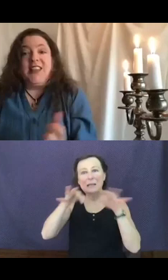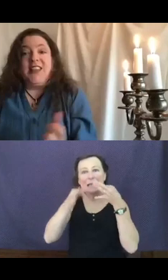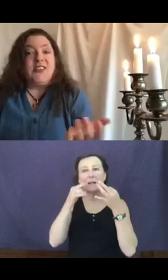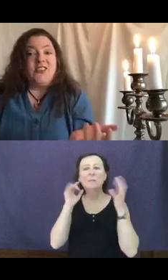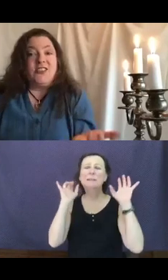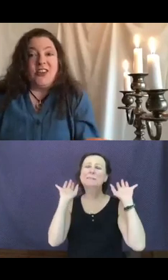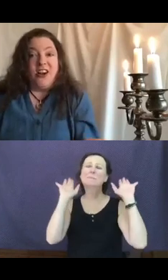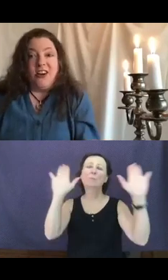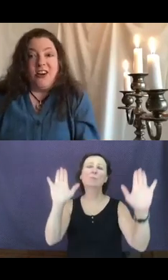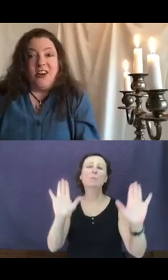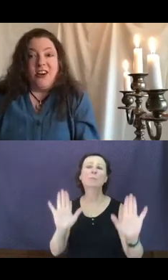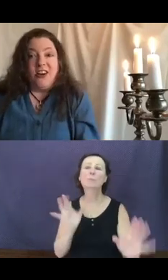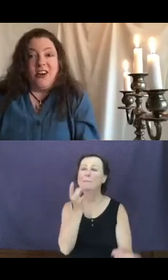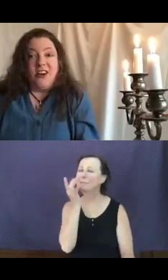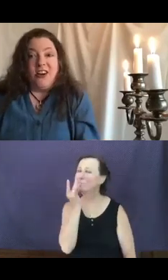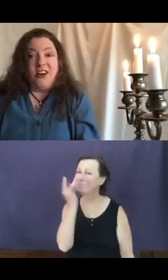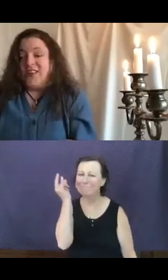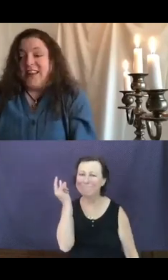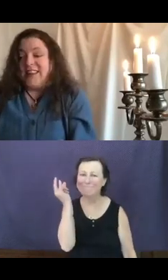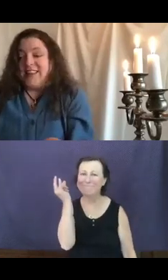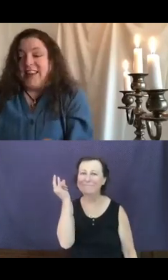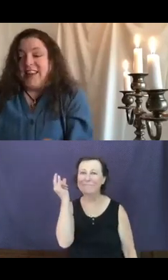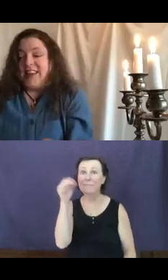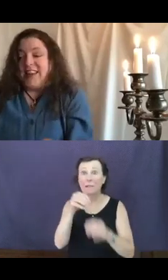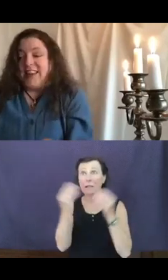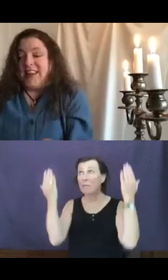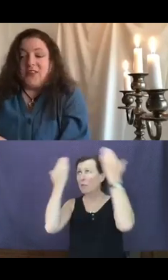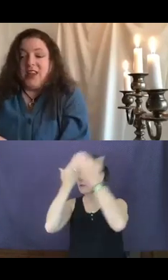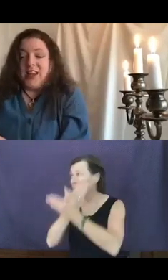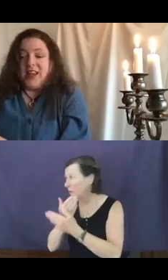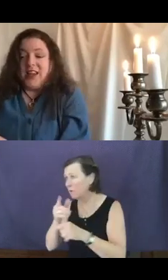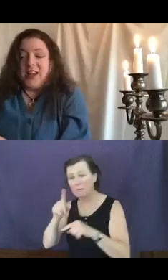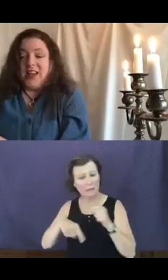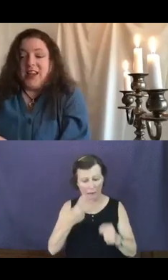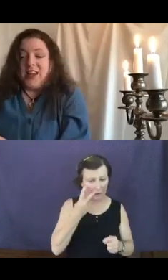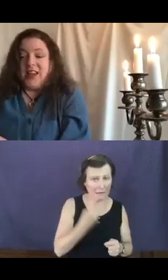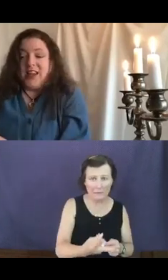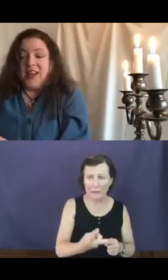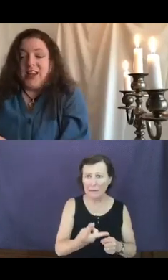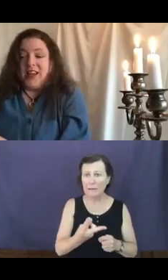In the dark they could not see that they were partaking of that lovely family's